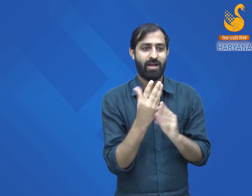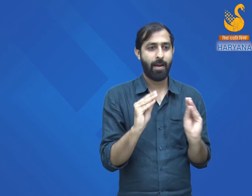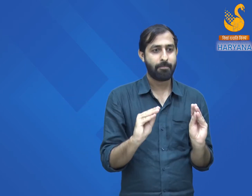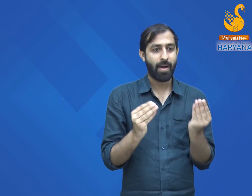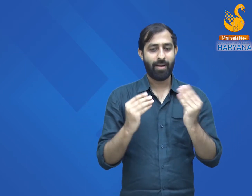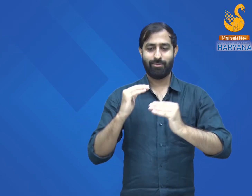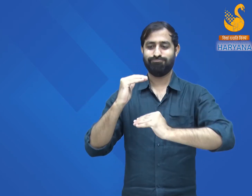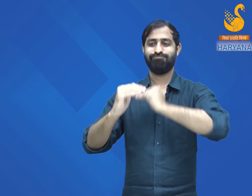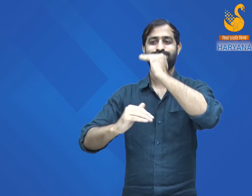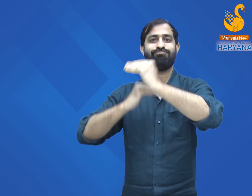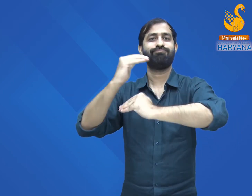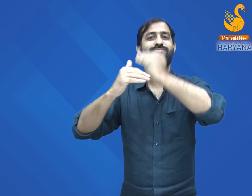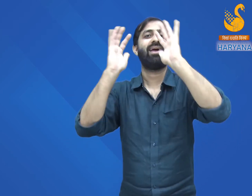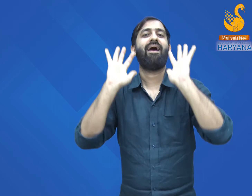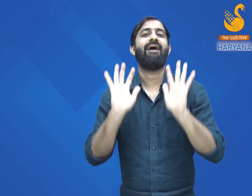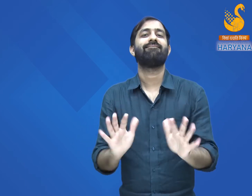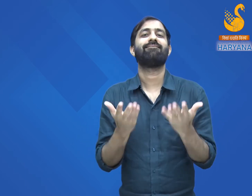which evolves and helps in our development.